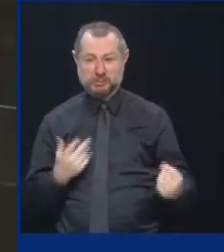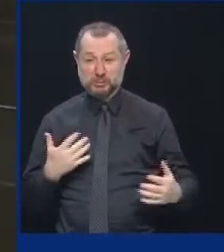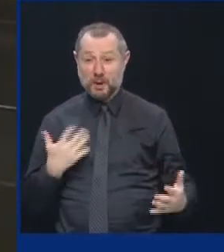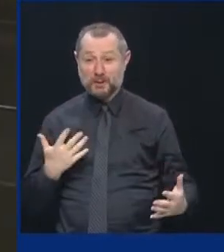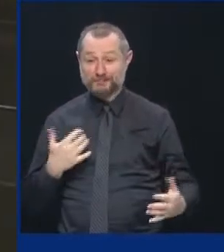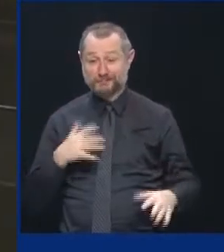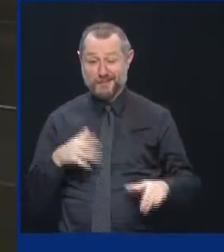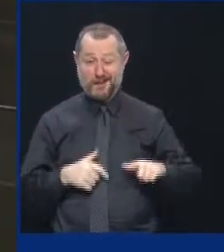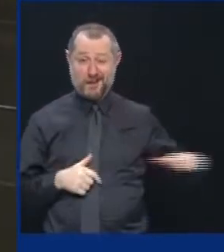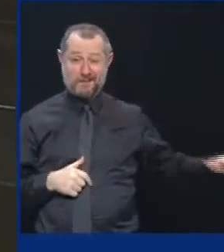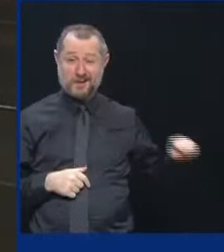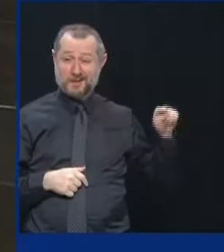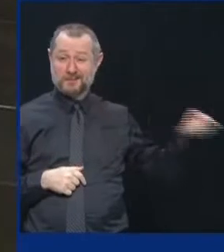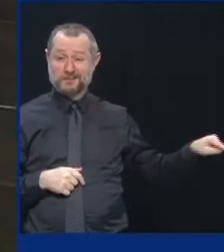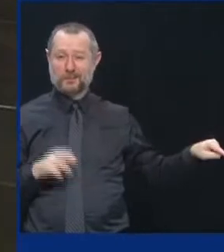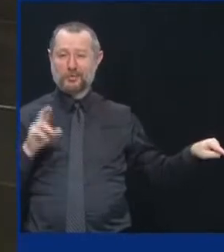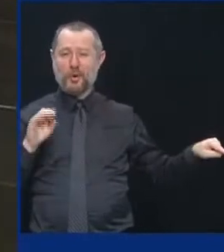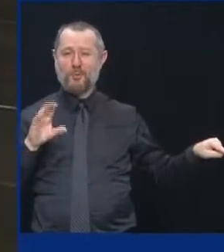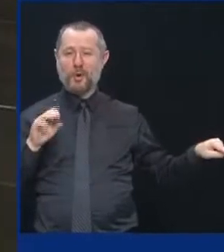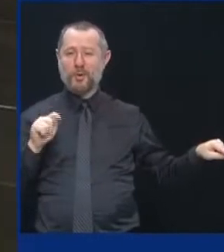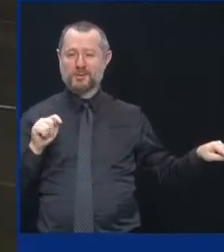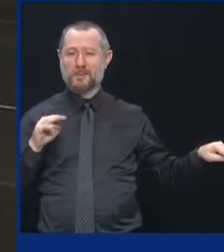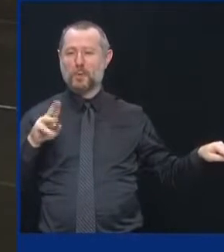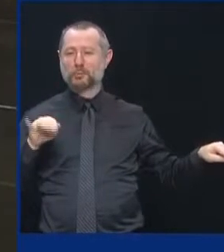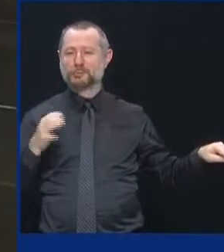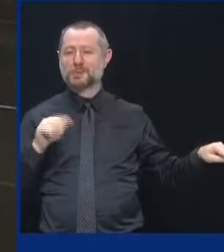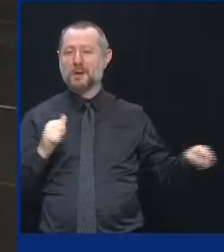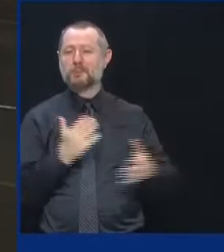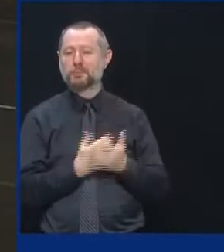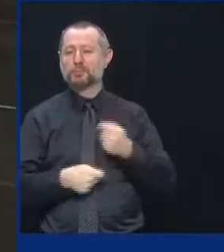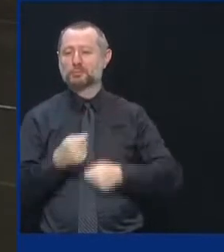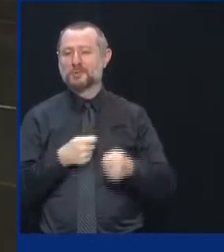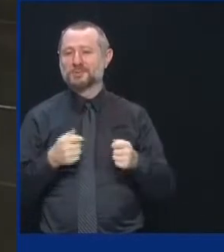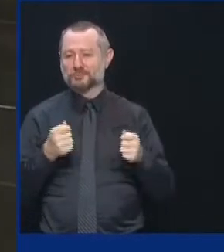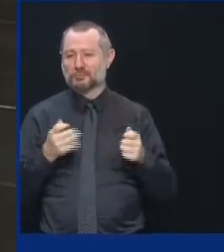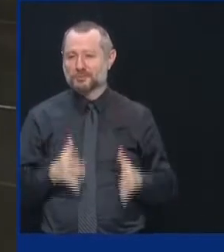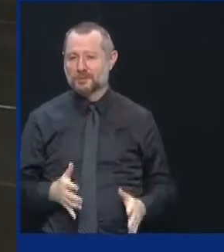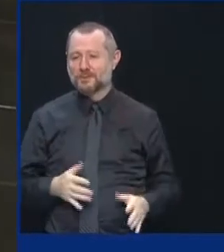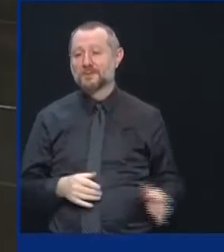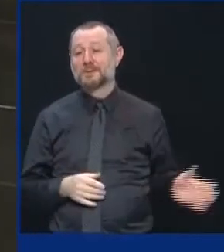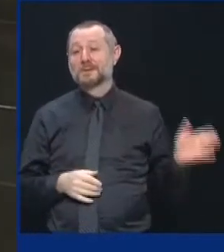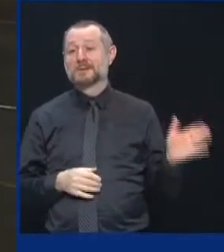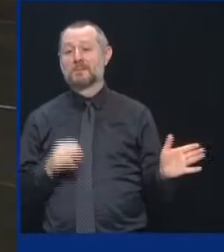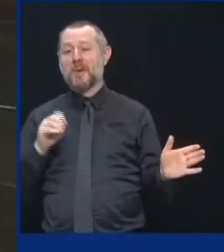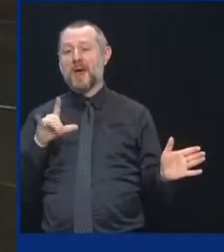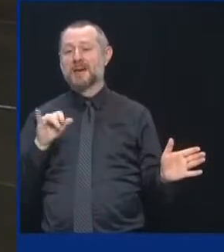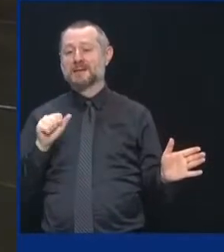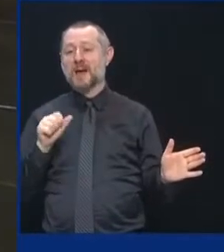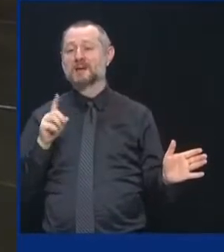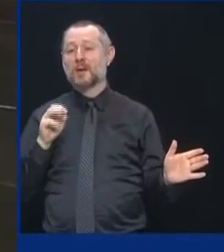GOOD MORNING. BUSY DAY. LOT TO DO. LET'S GET AT IT. TO MY LEFT, DIRECTOR OF THE